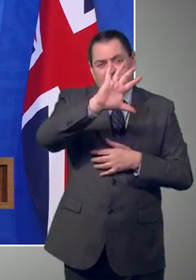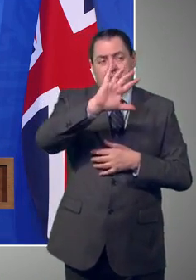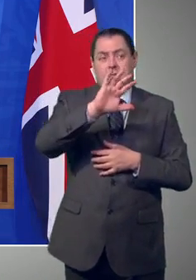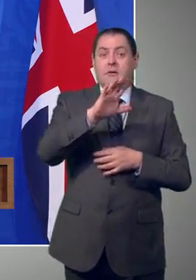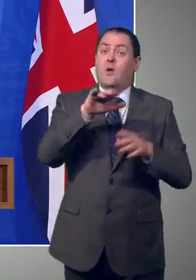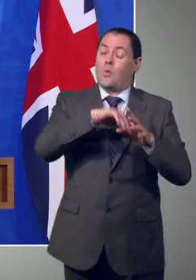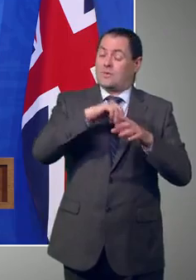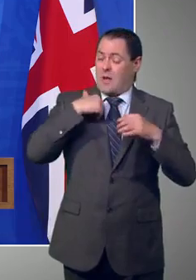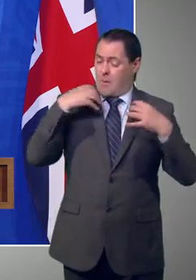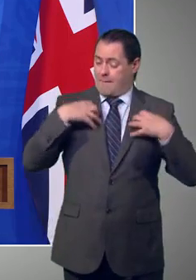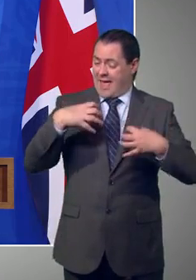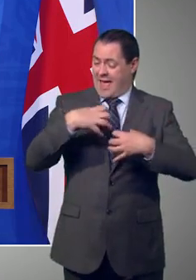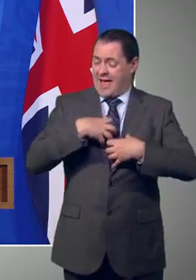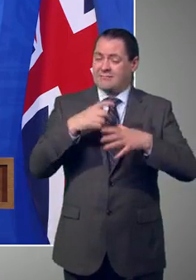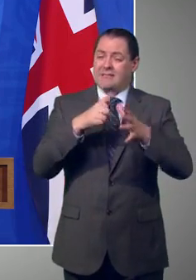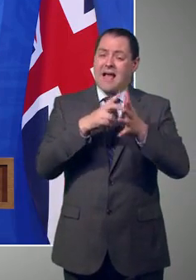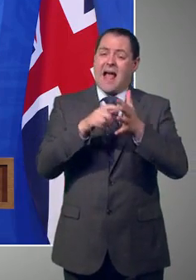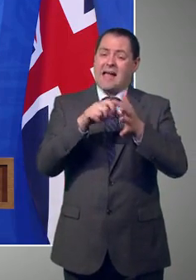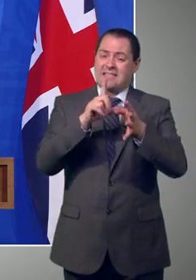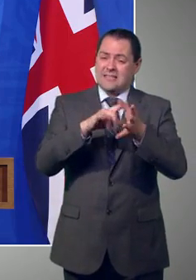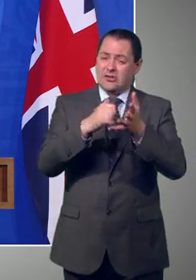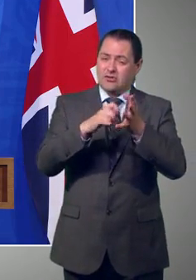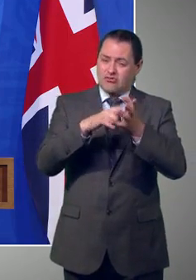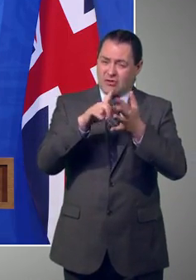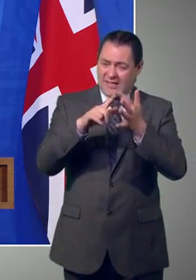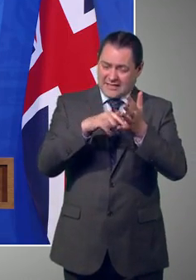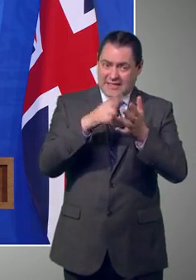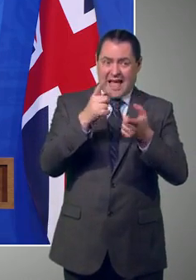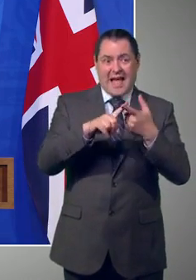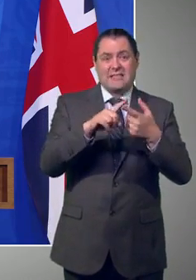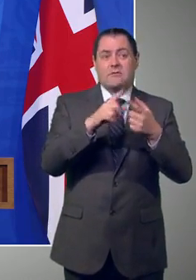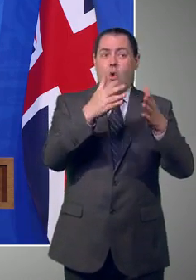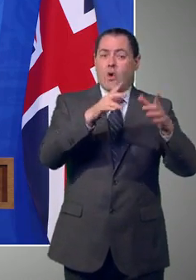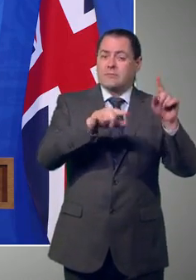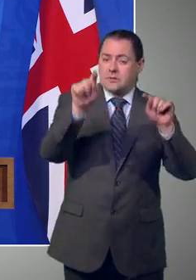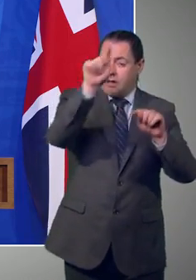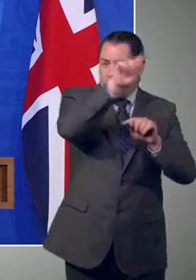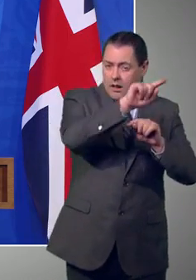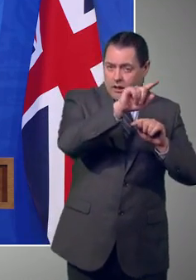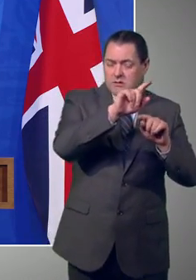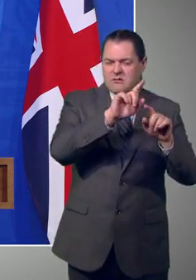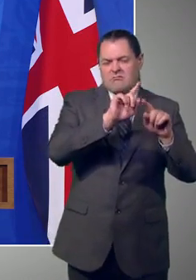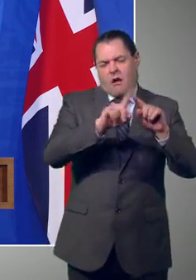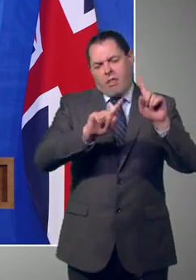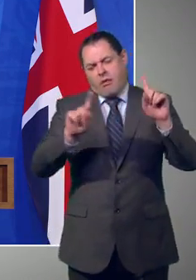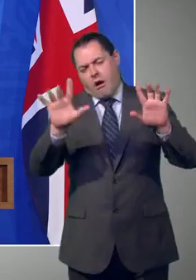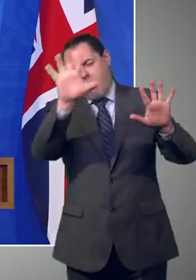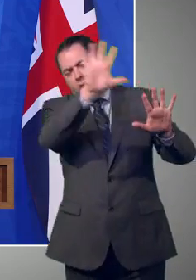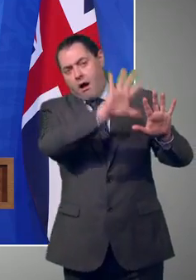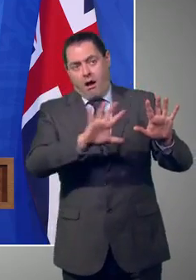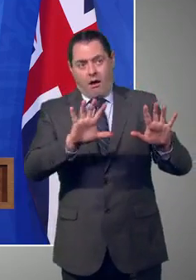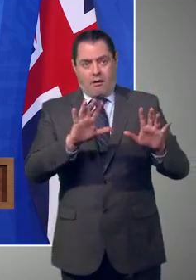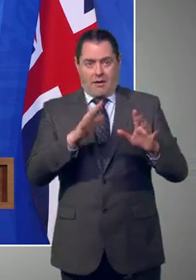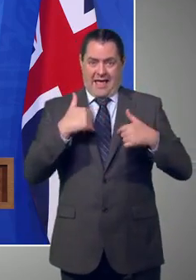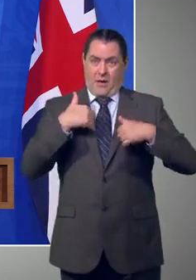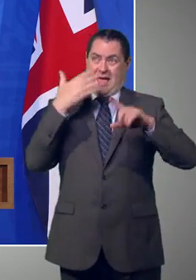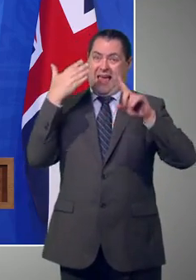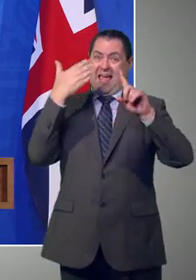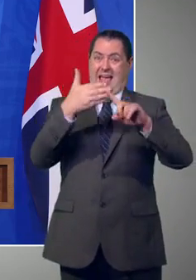mayor of the West Midlands and NHS colleagues right across the Midlands and so many others we